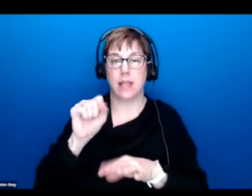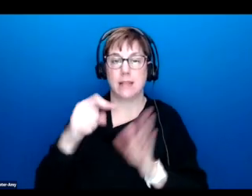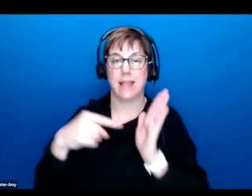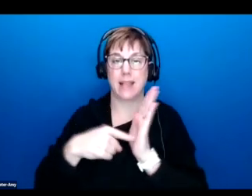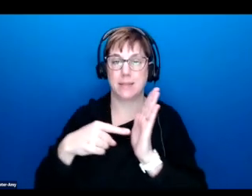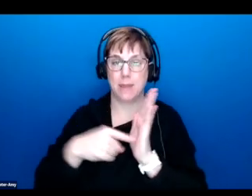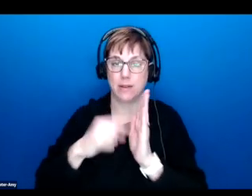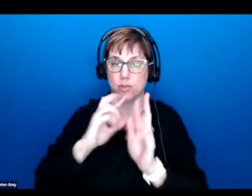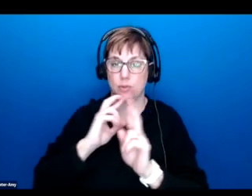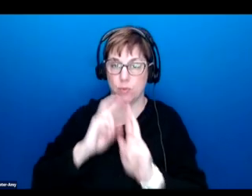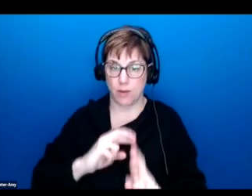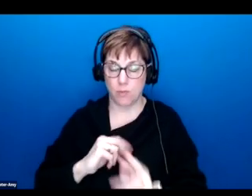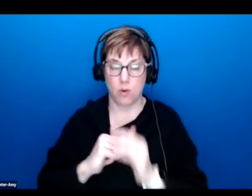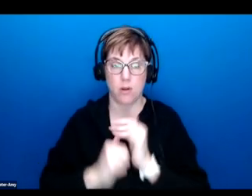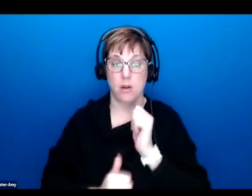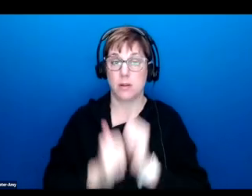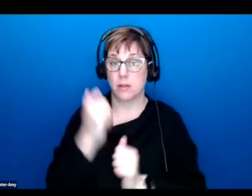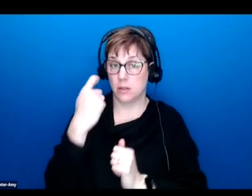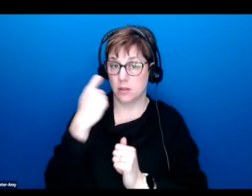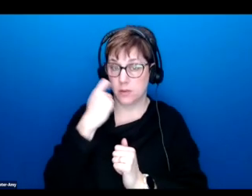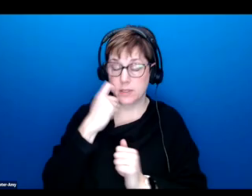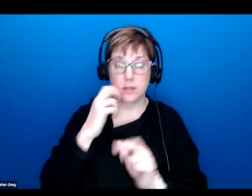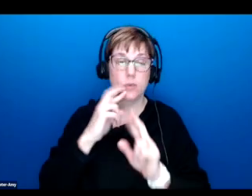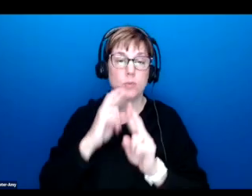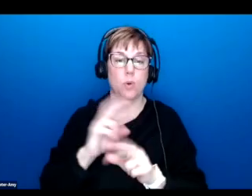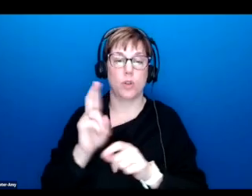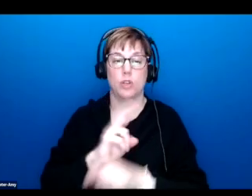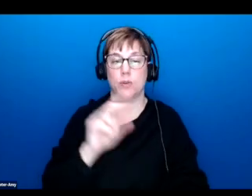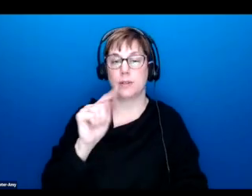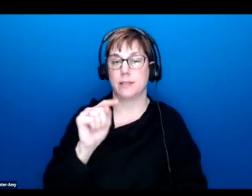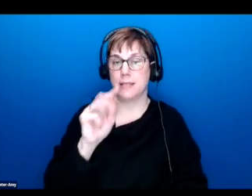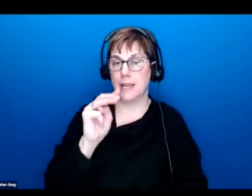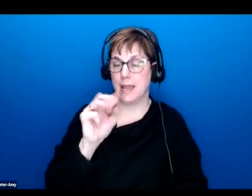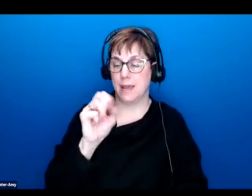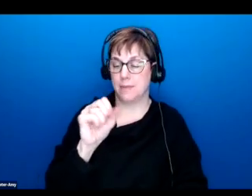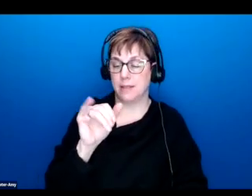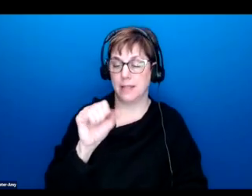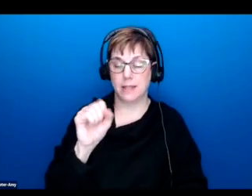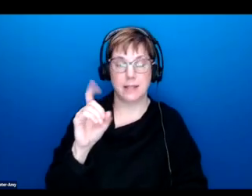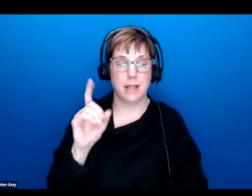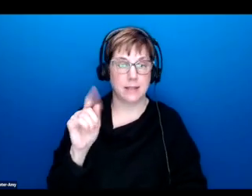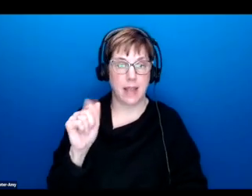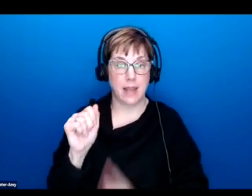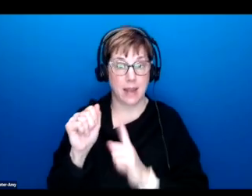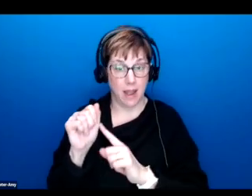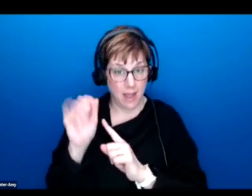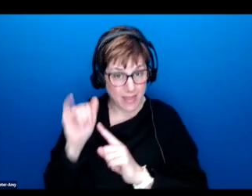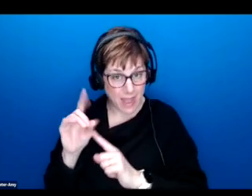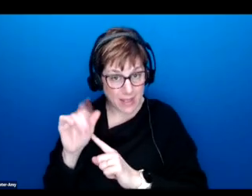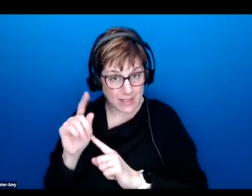and the most recent report used T-MSIS data, which is the same data that informs